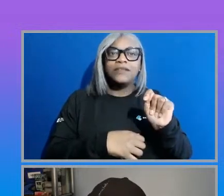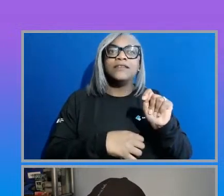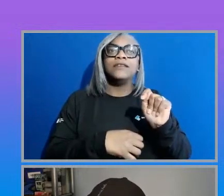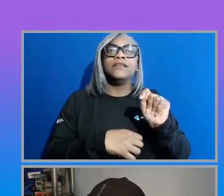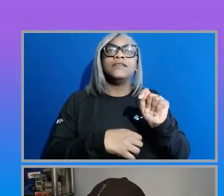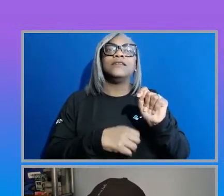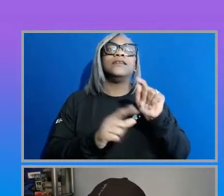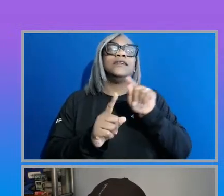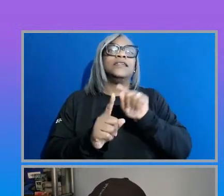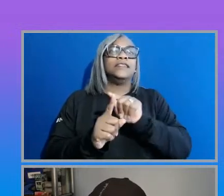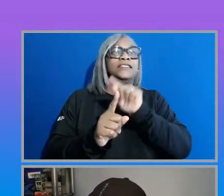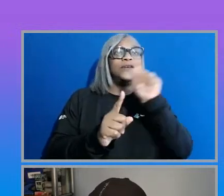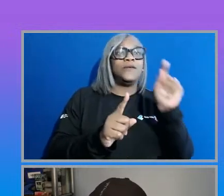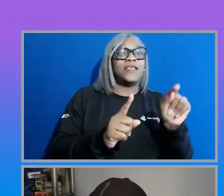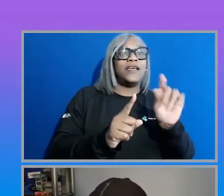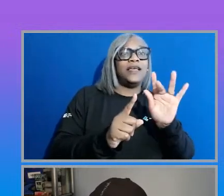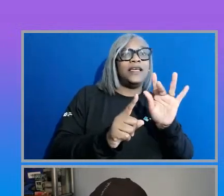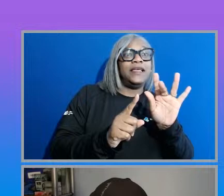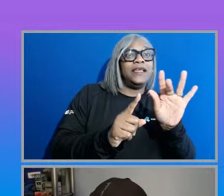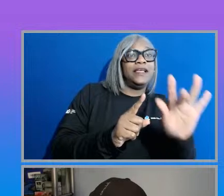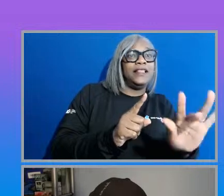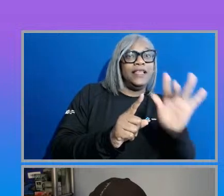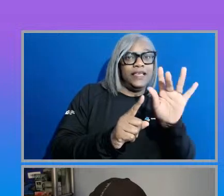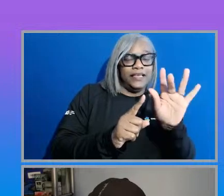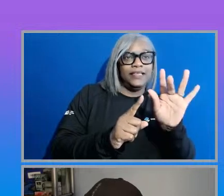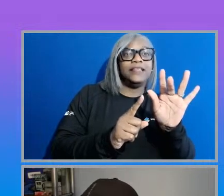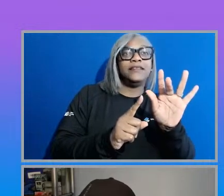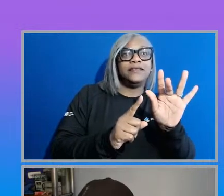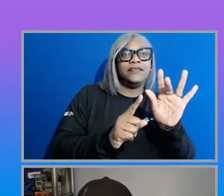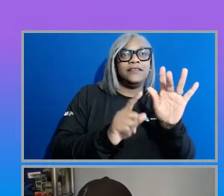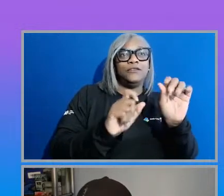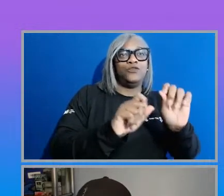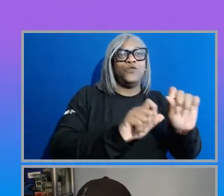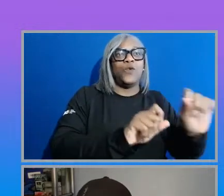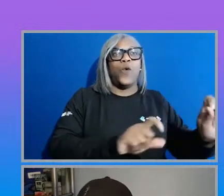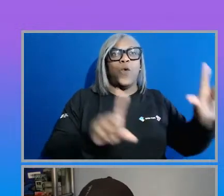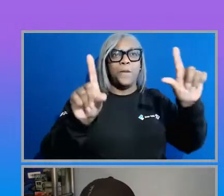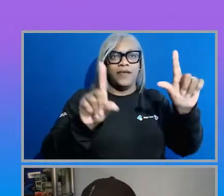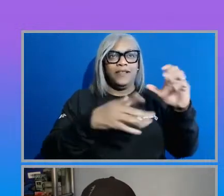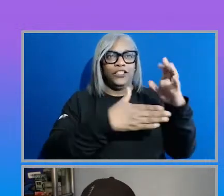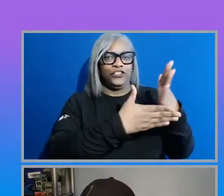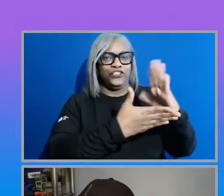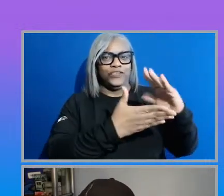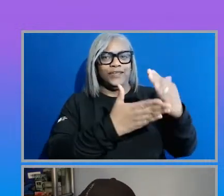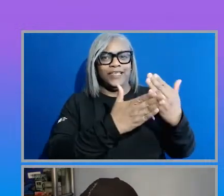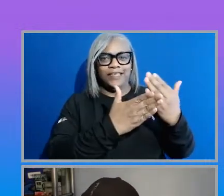I'm going to then open open up a modal by clicking on this cook